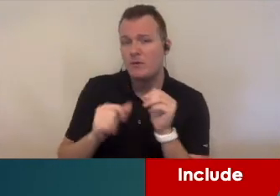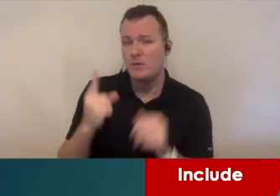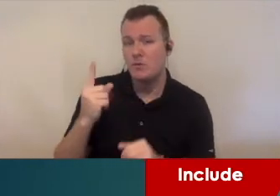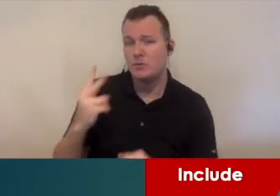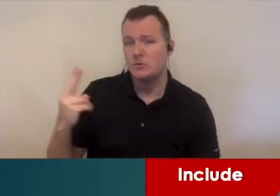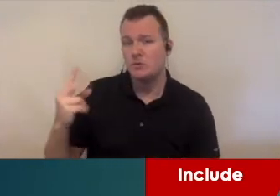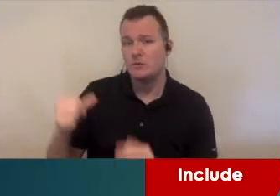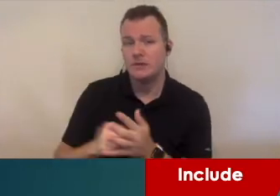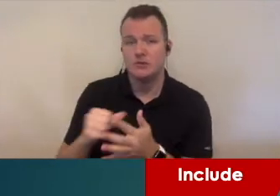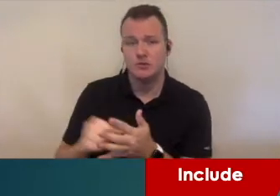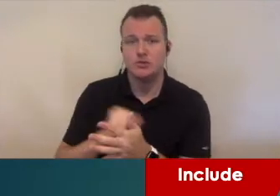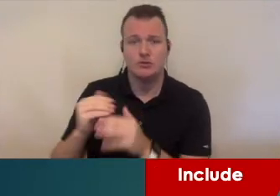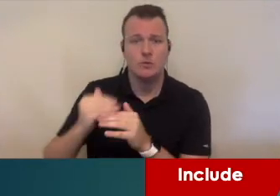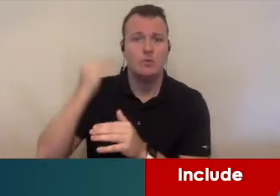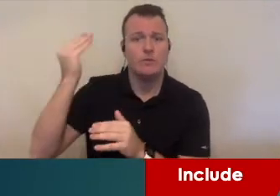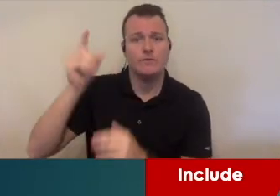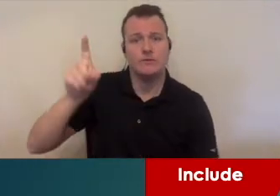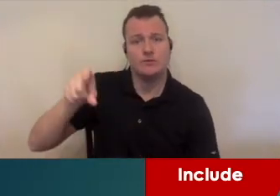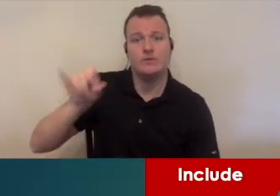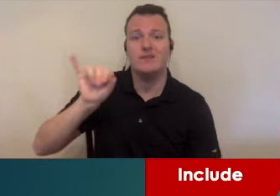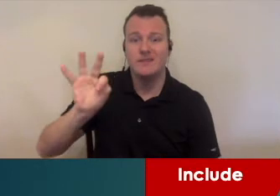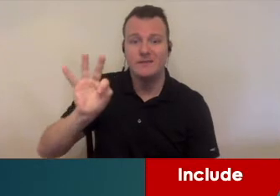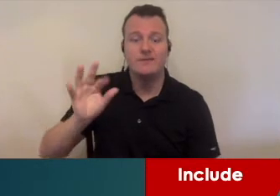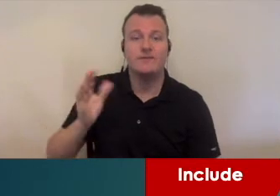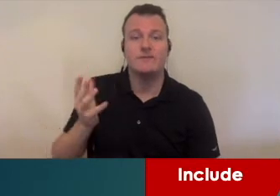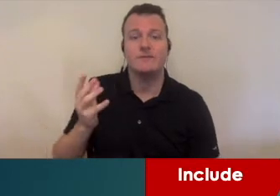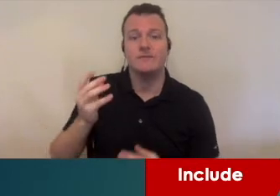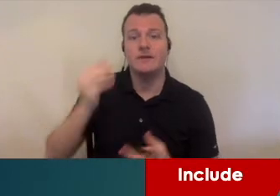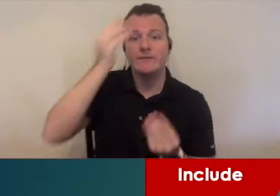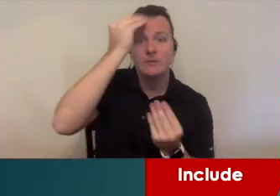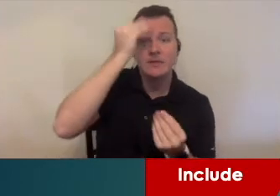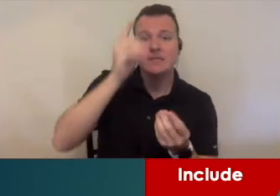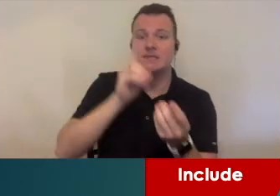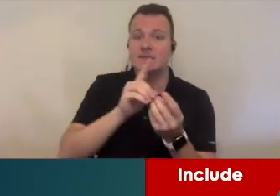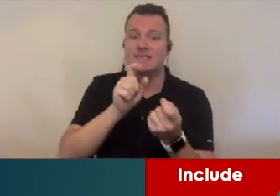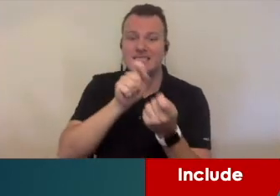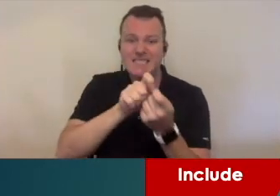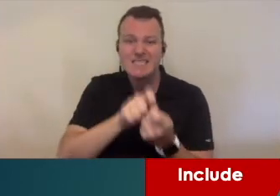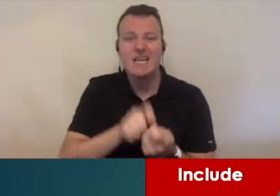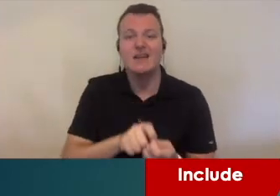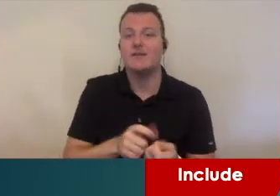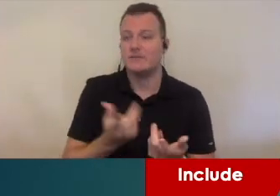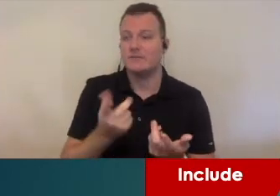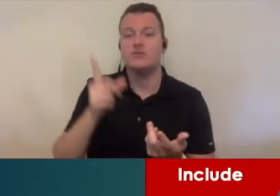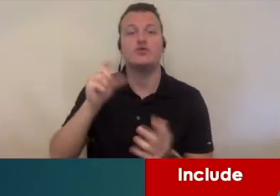2 pages if you have the information and the detail. So this allows you to put in